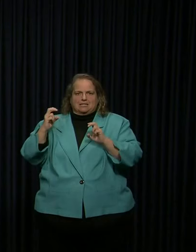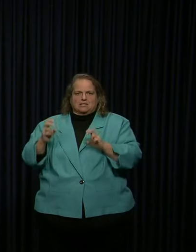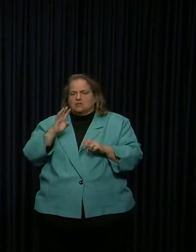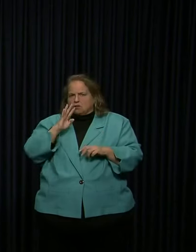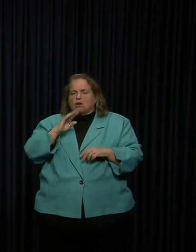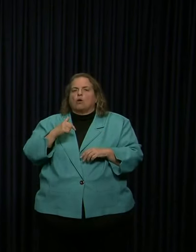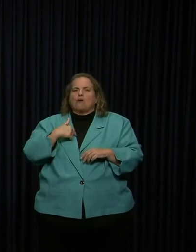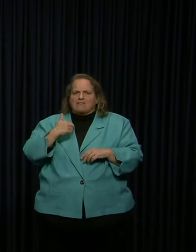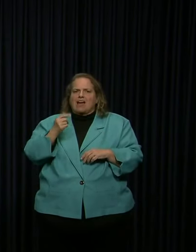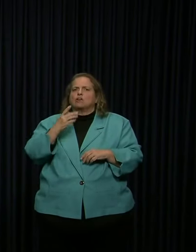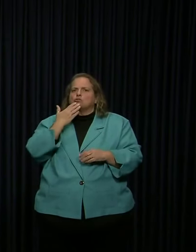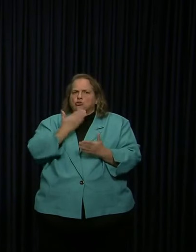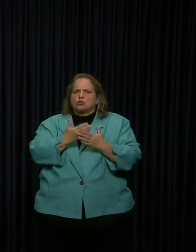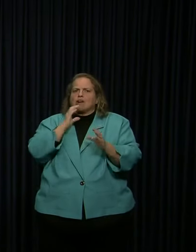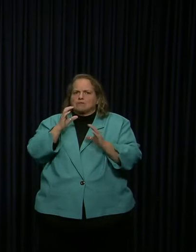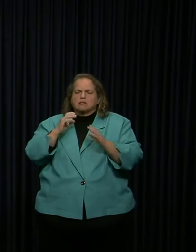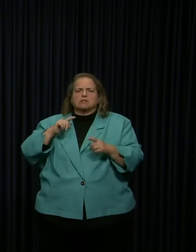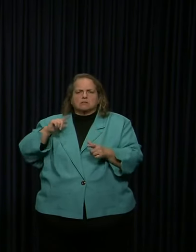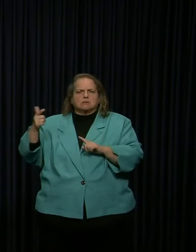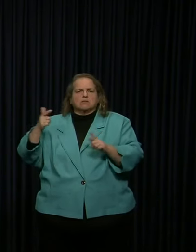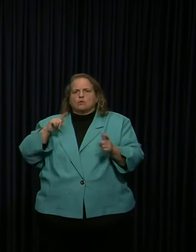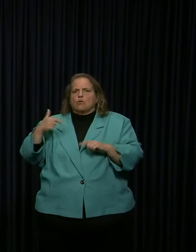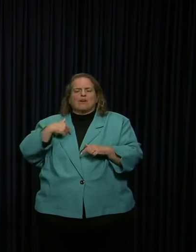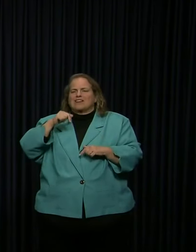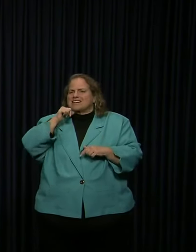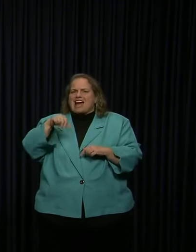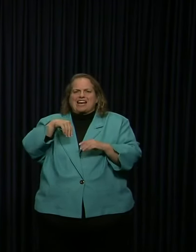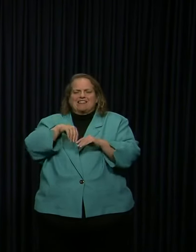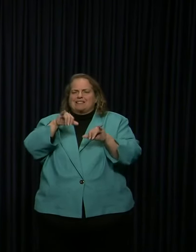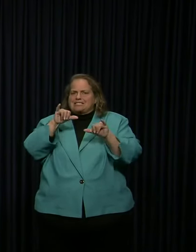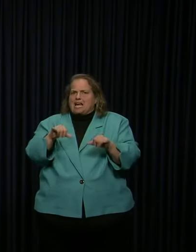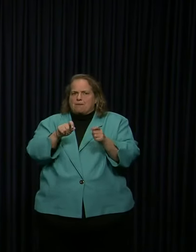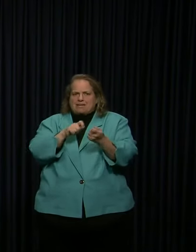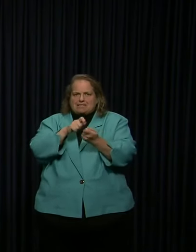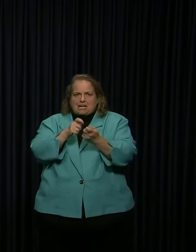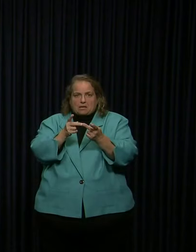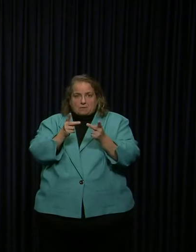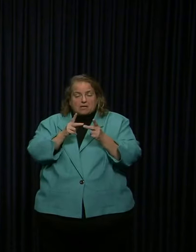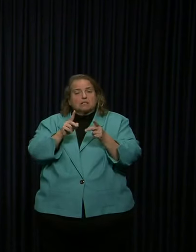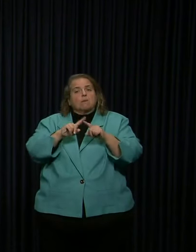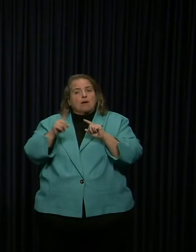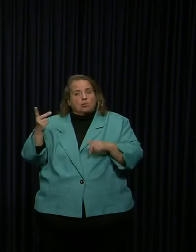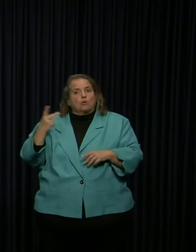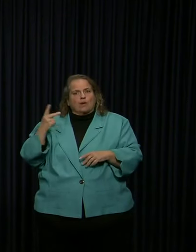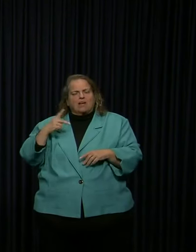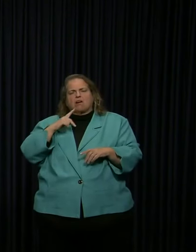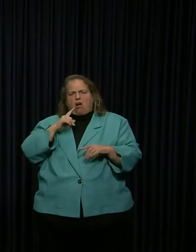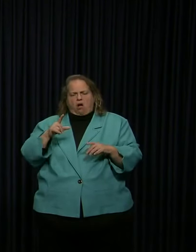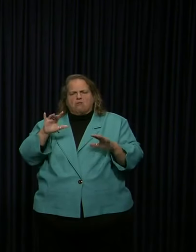FOLKS THAT ARE HERE, AND THEN WE